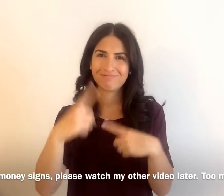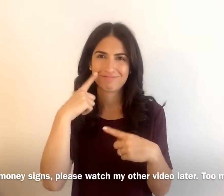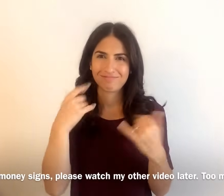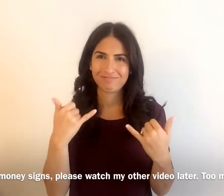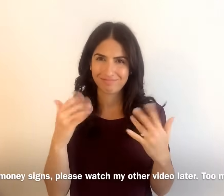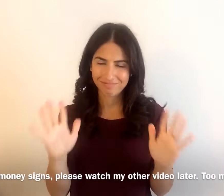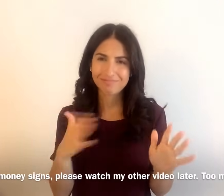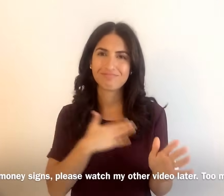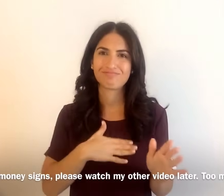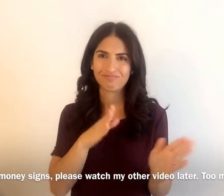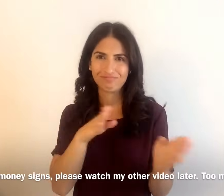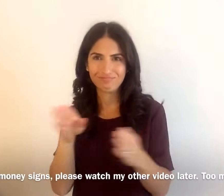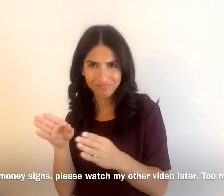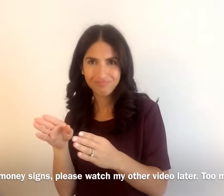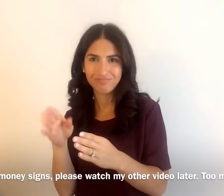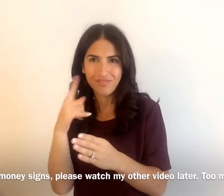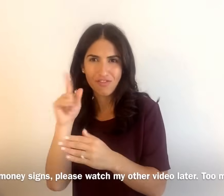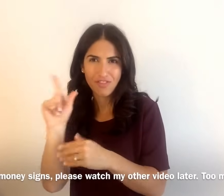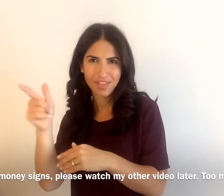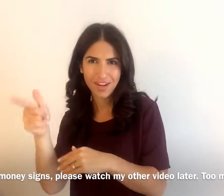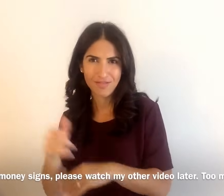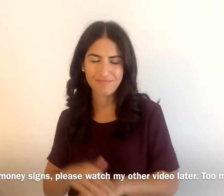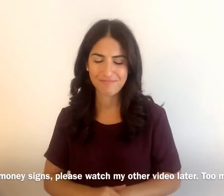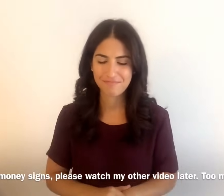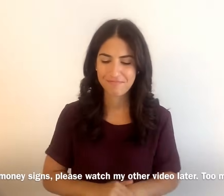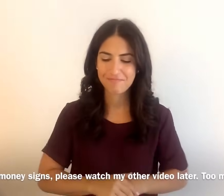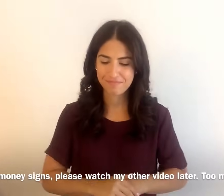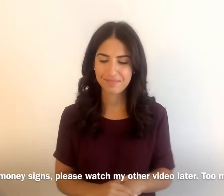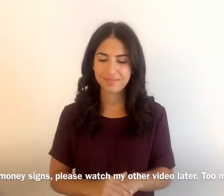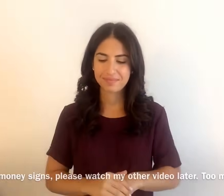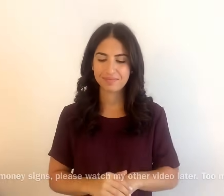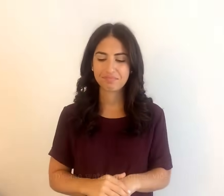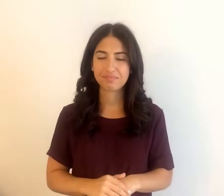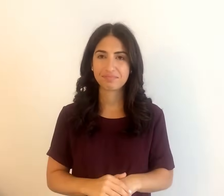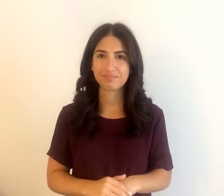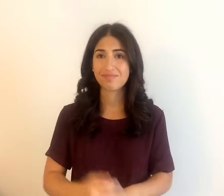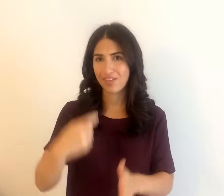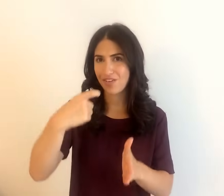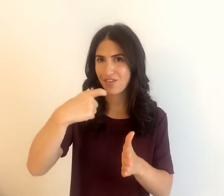there are too many signs for here, so that can be for later.